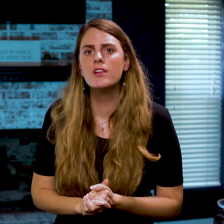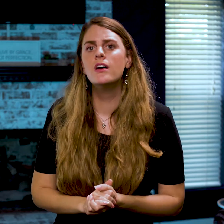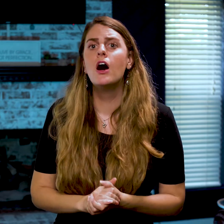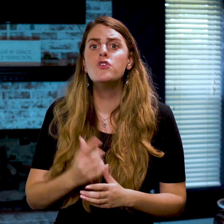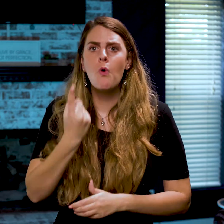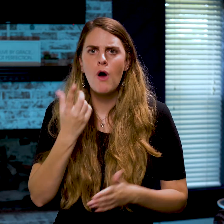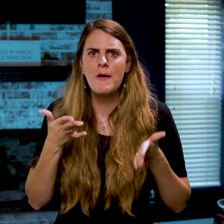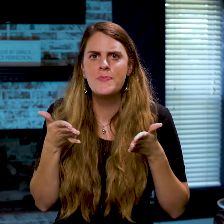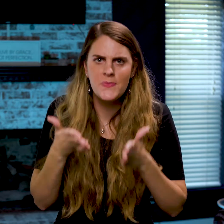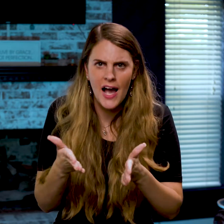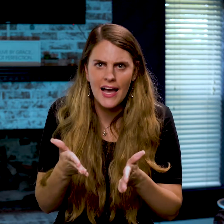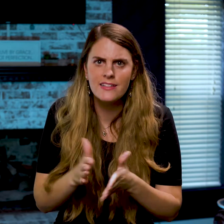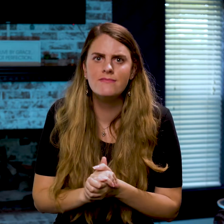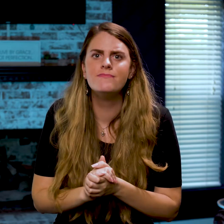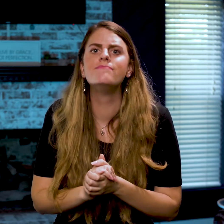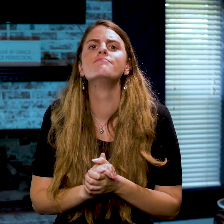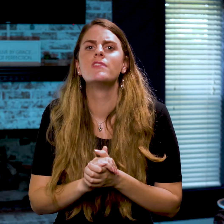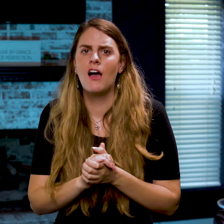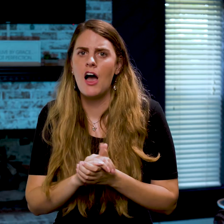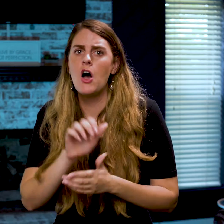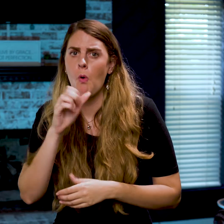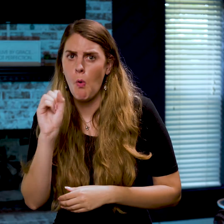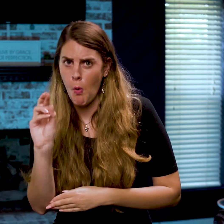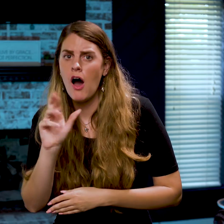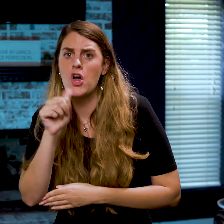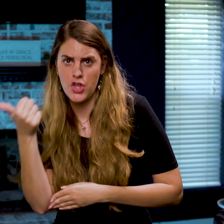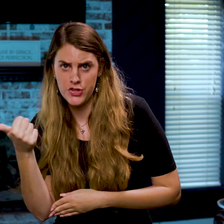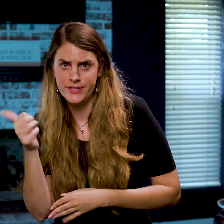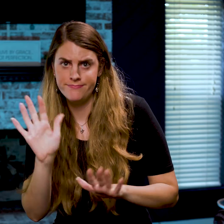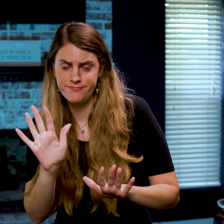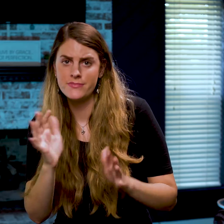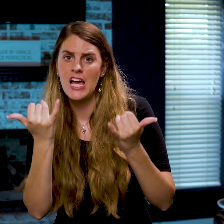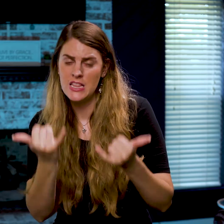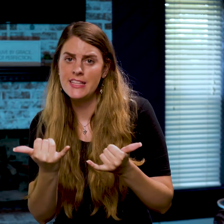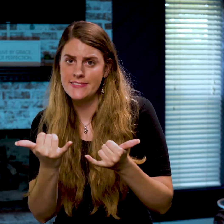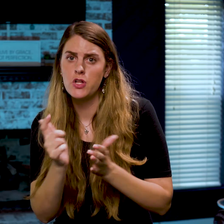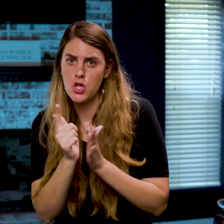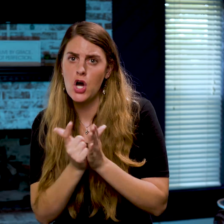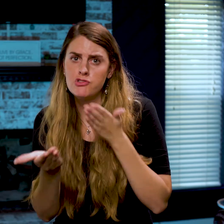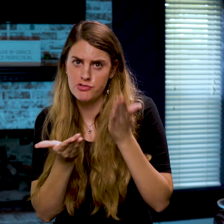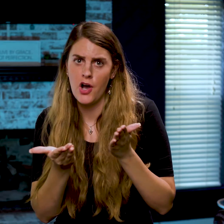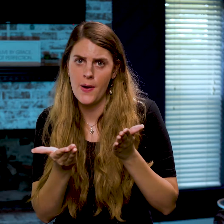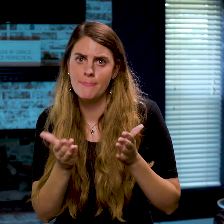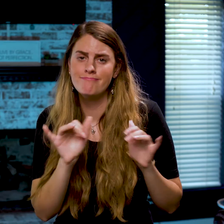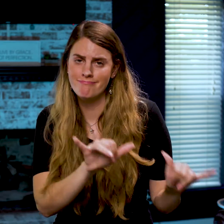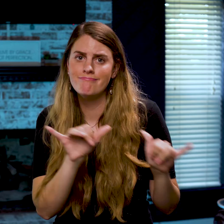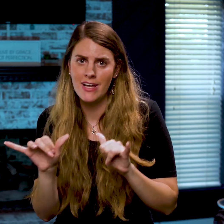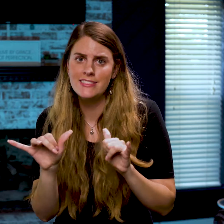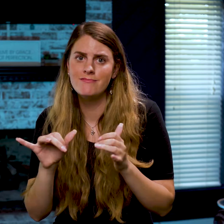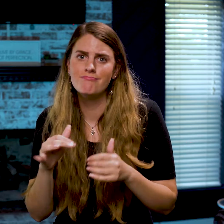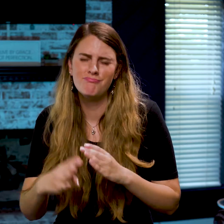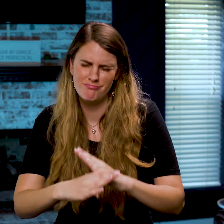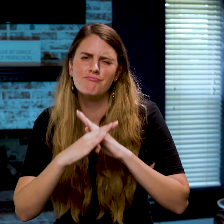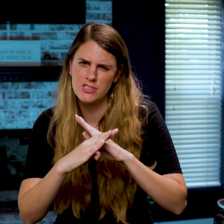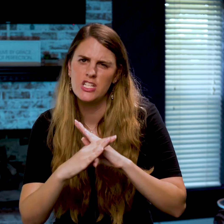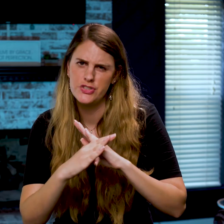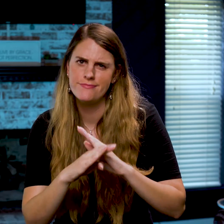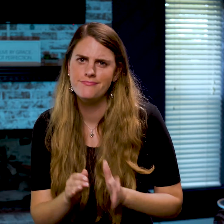One way or another, this law serves as a means of protection.